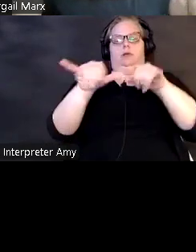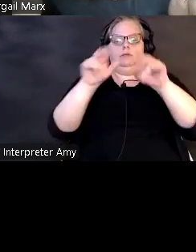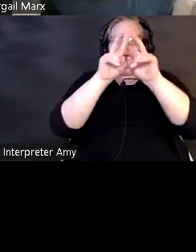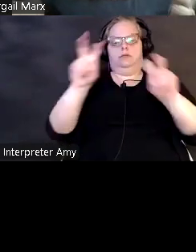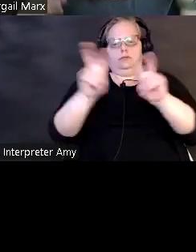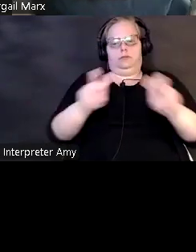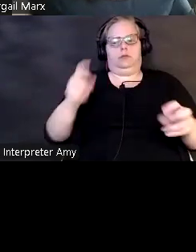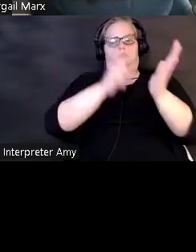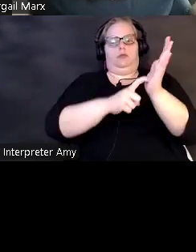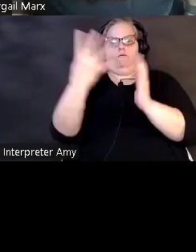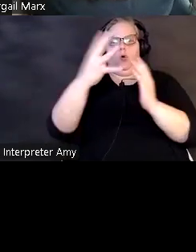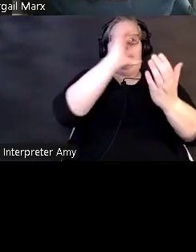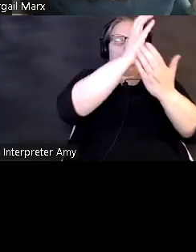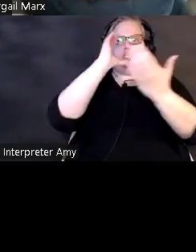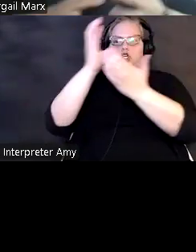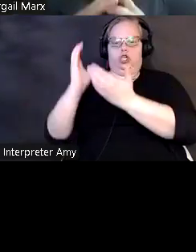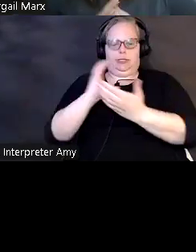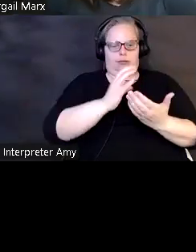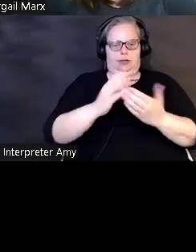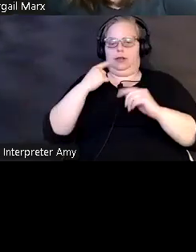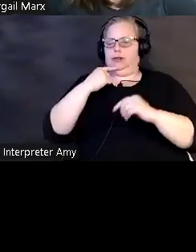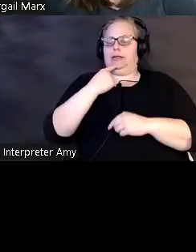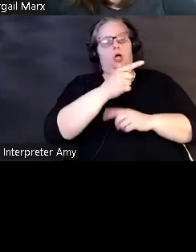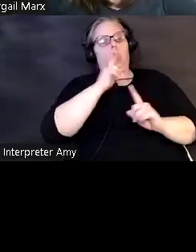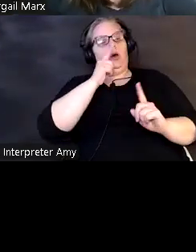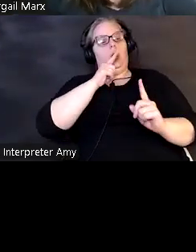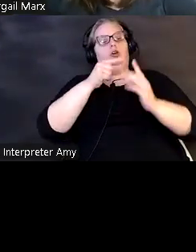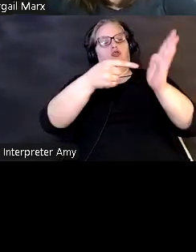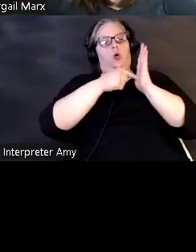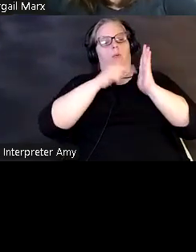on a page and you say point to the uplink. If a person can't use their hands to point